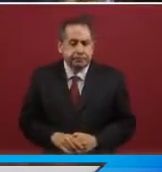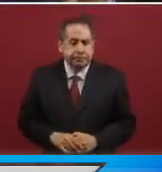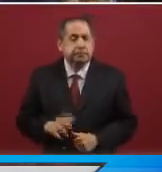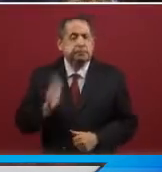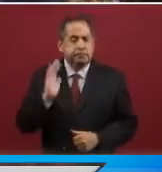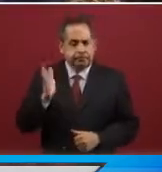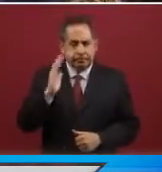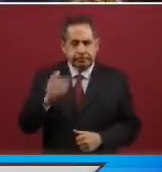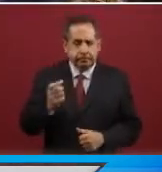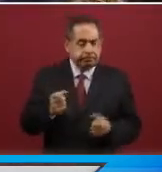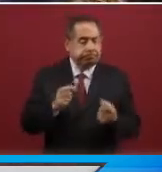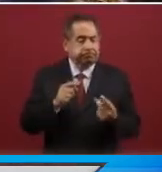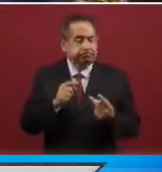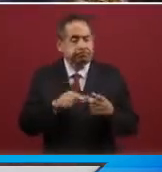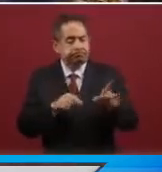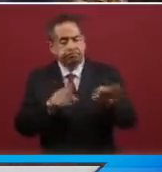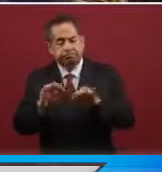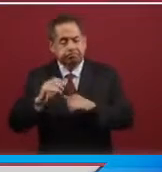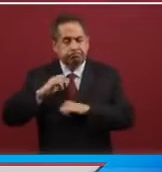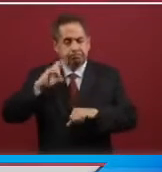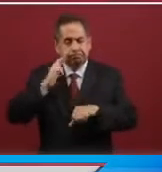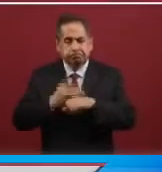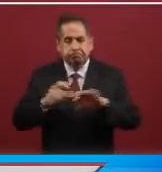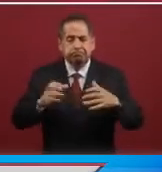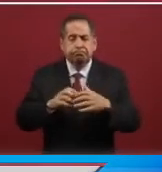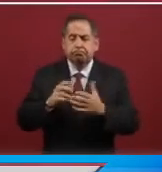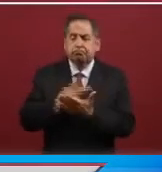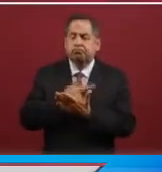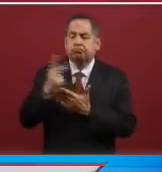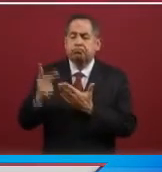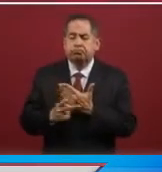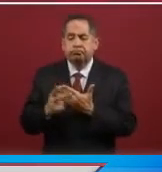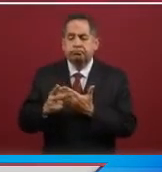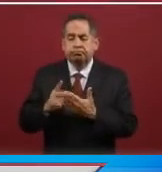these gangs of people traffickers charge them $3,500 dollars per person